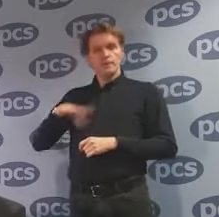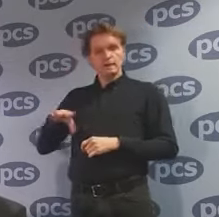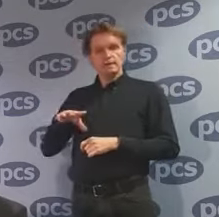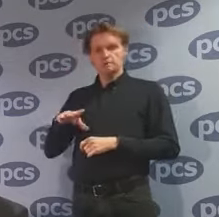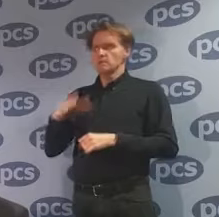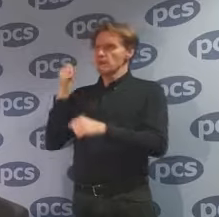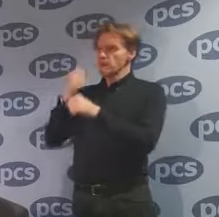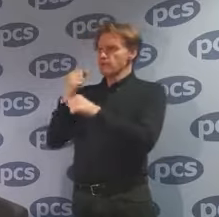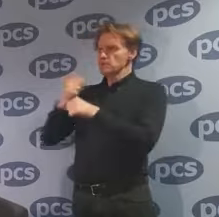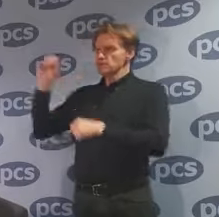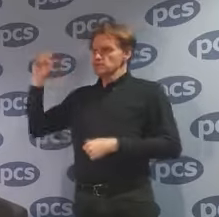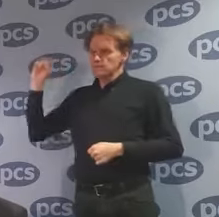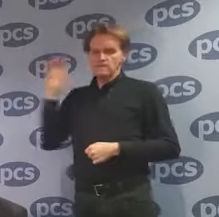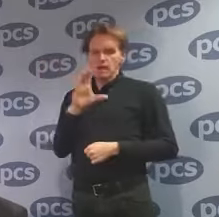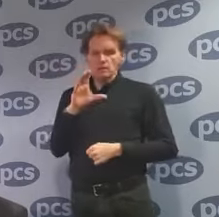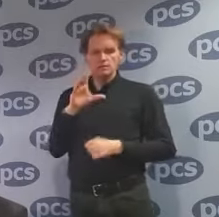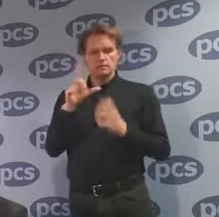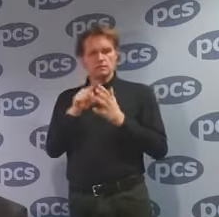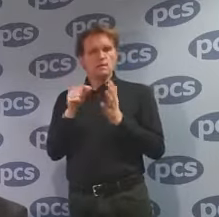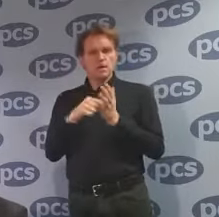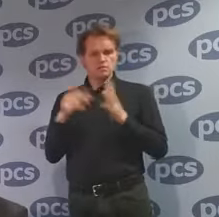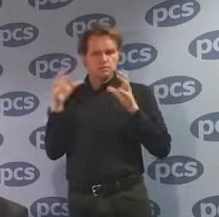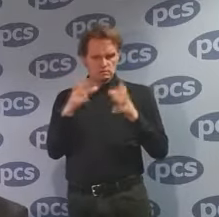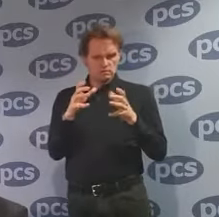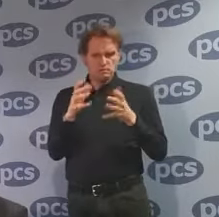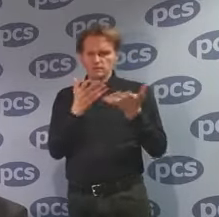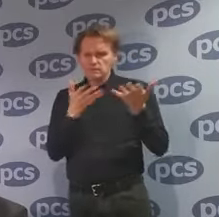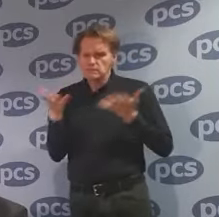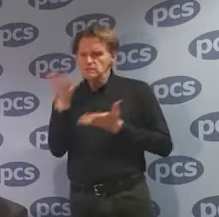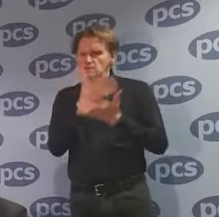departments to have these discussions so that we can be deciding in the different